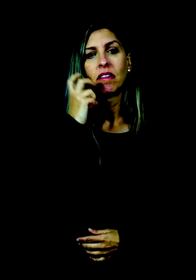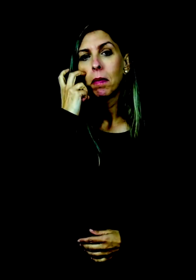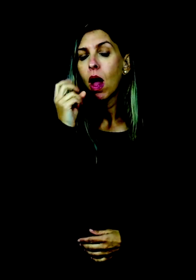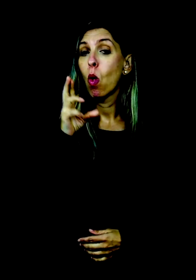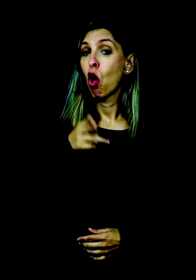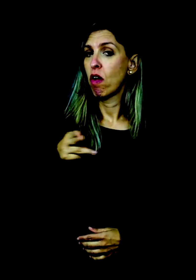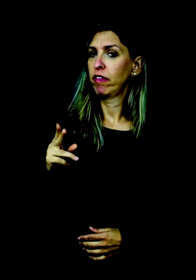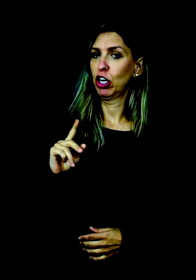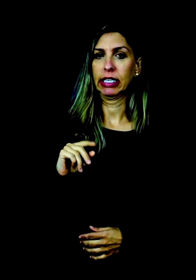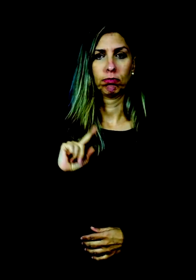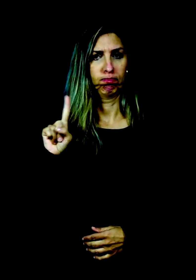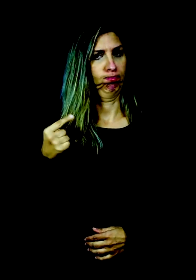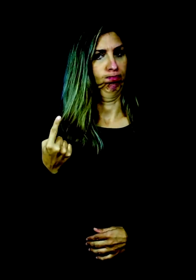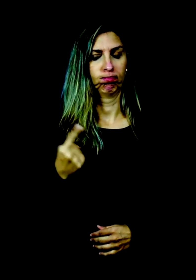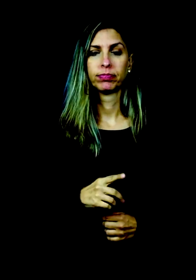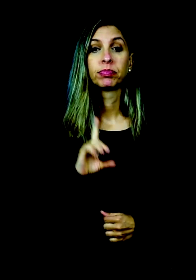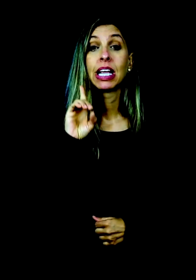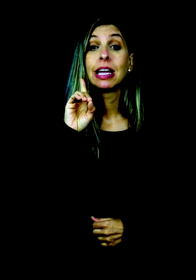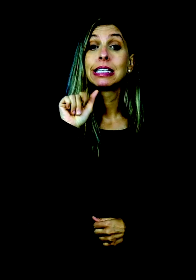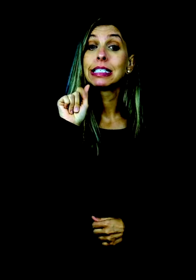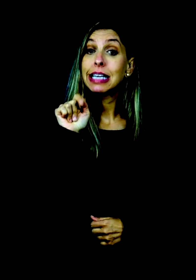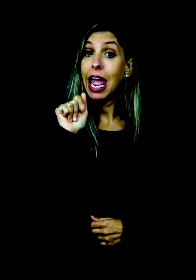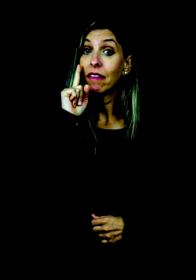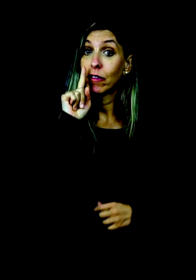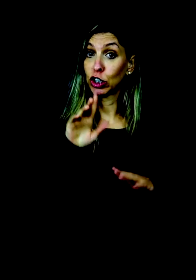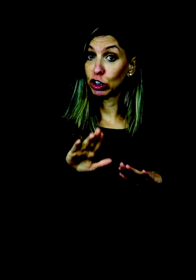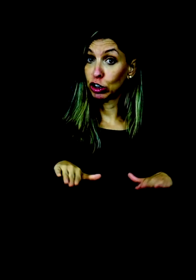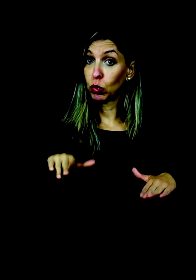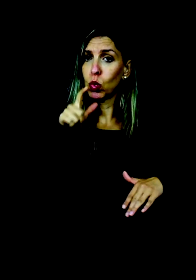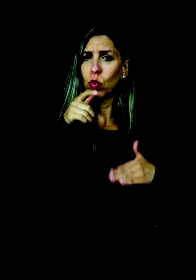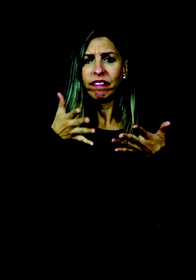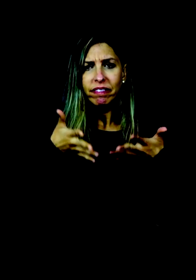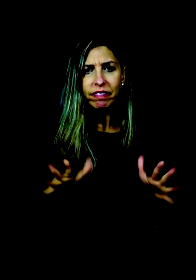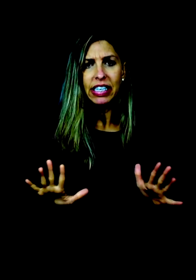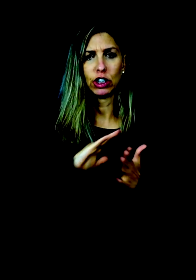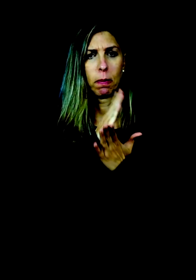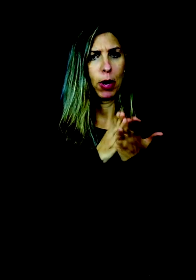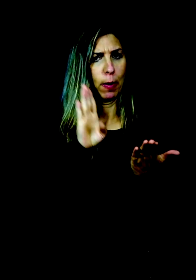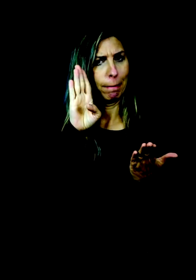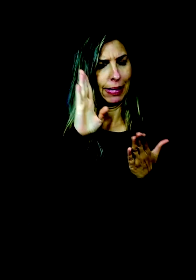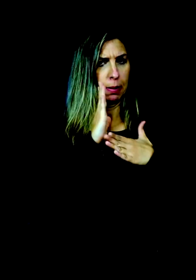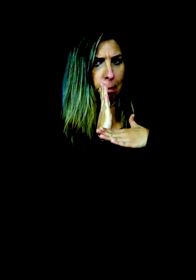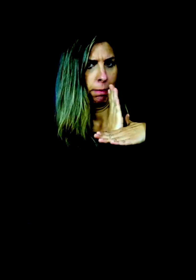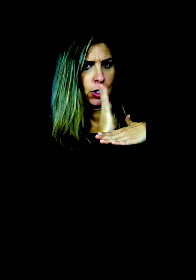to kindergarten. Here is a bit of quick data. Children who left Part B Preschool